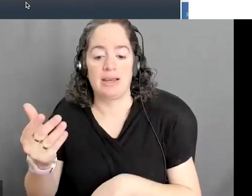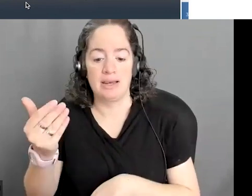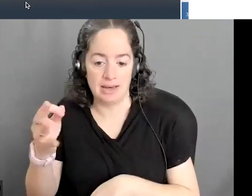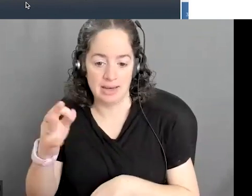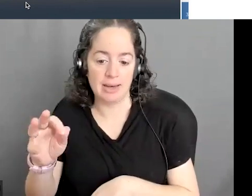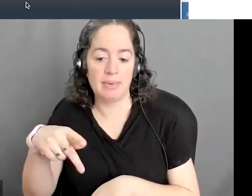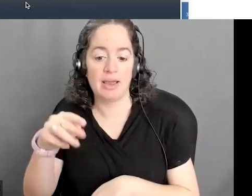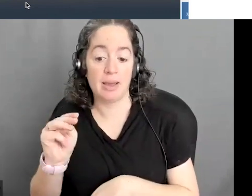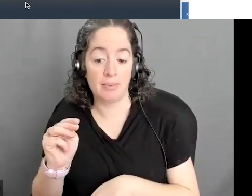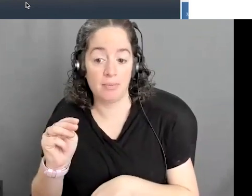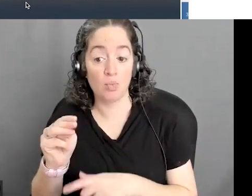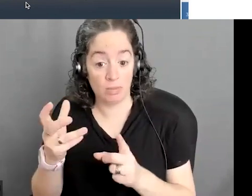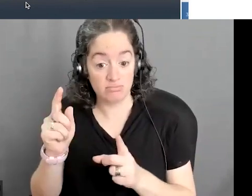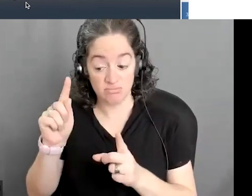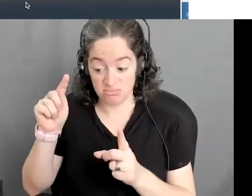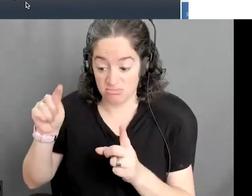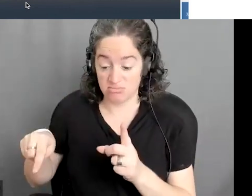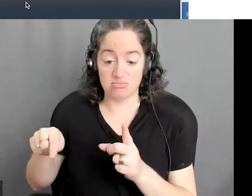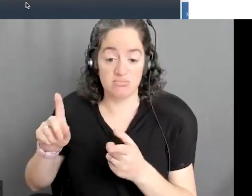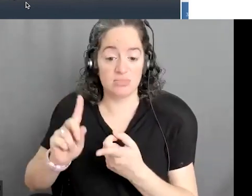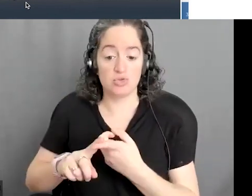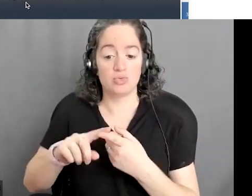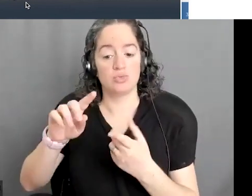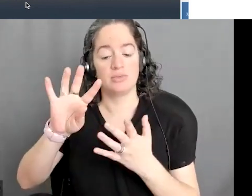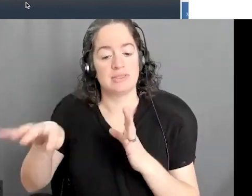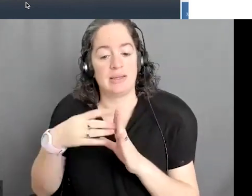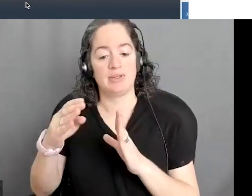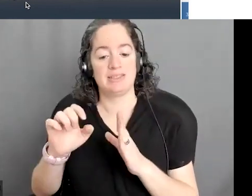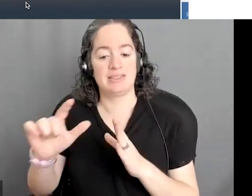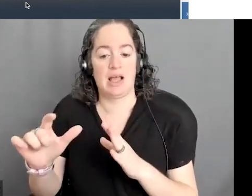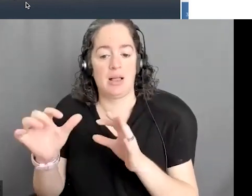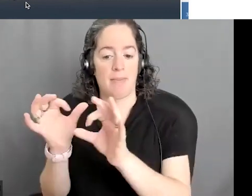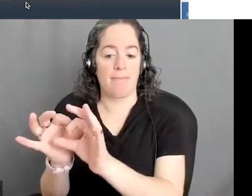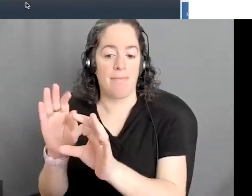Go to the table cell button group. It says you're on a button.